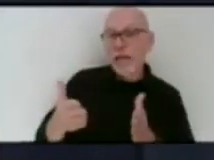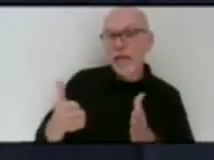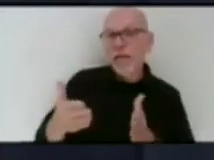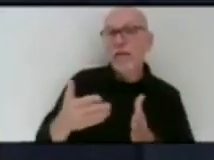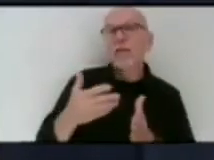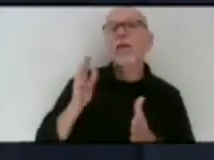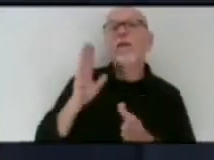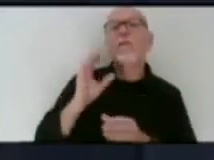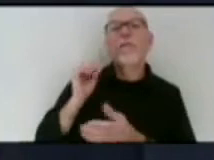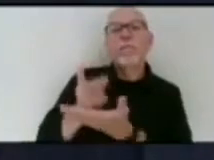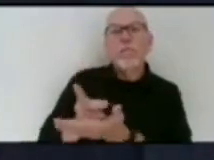health officials.